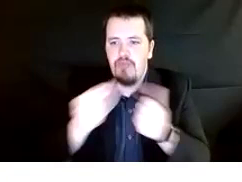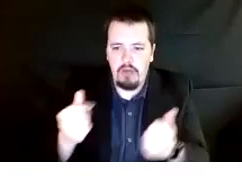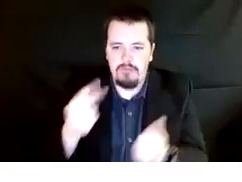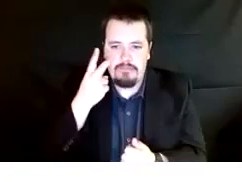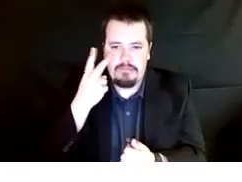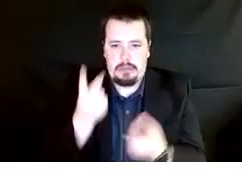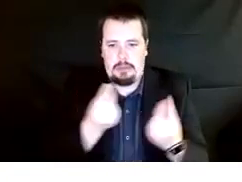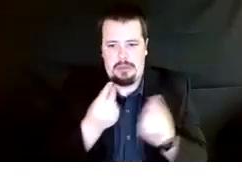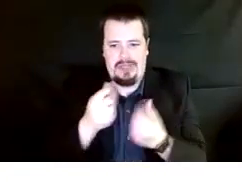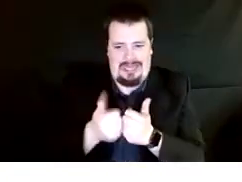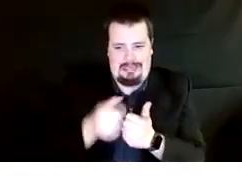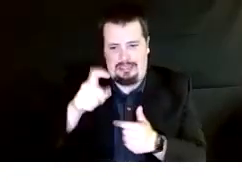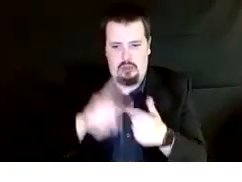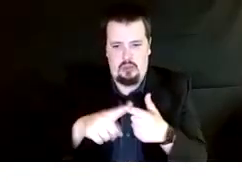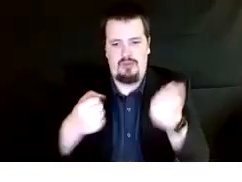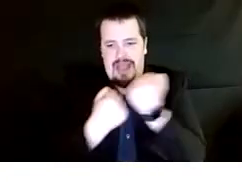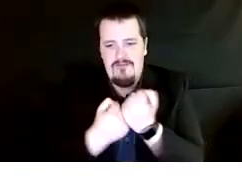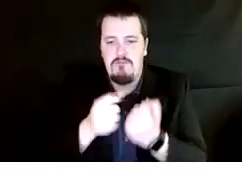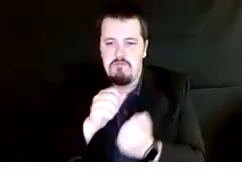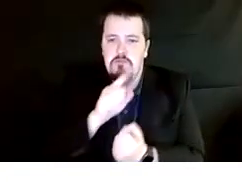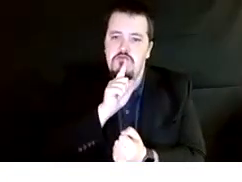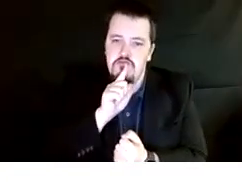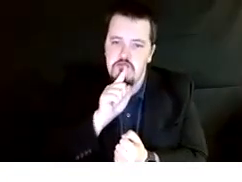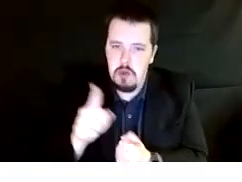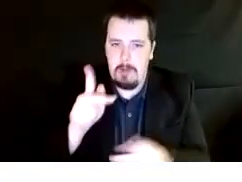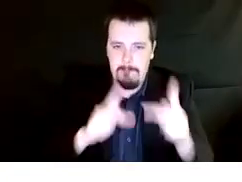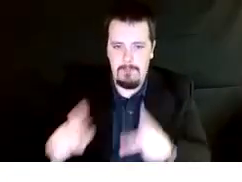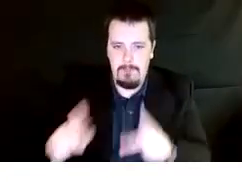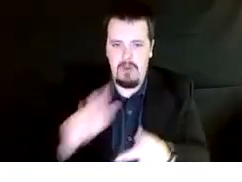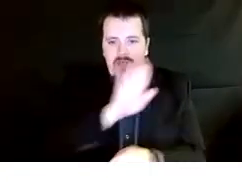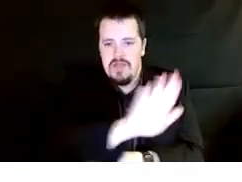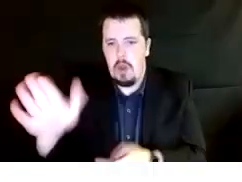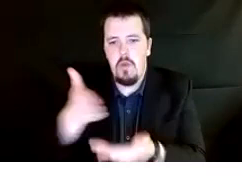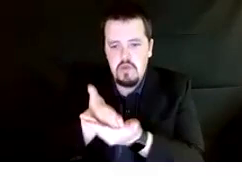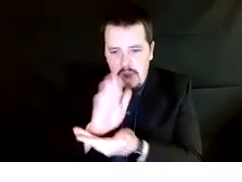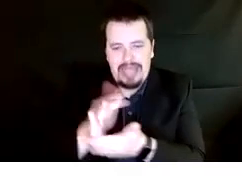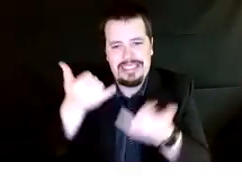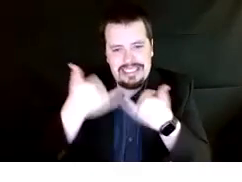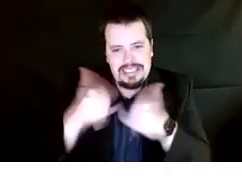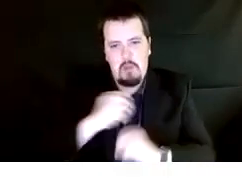how we needed to advocate to ensure that people's civil rights were still being protected during the